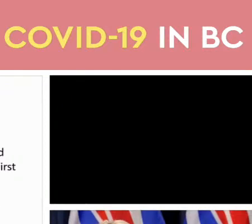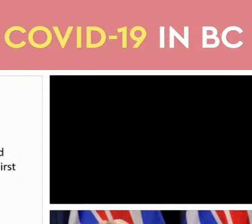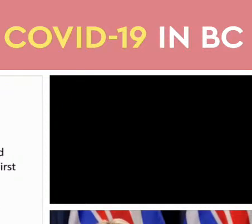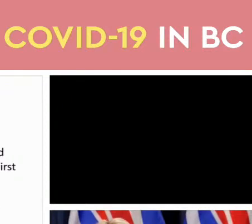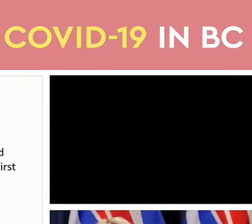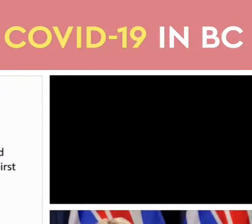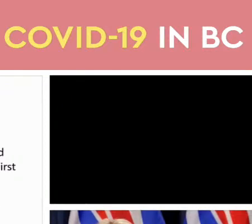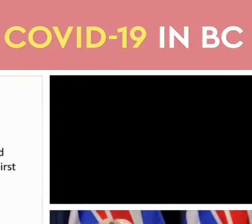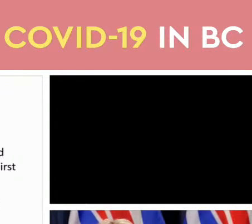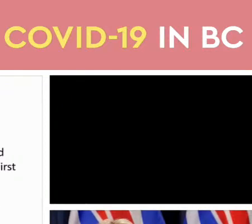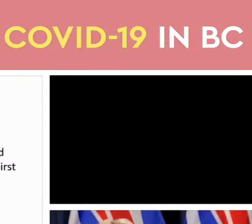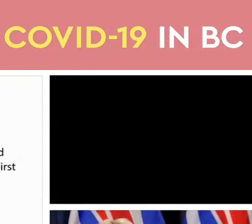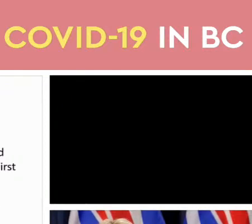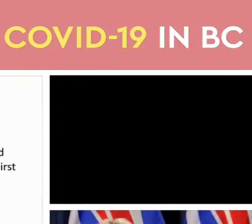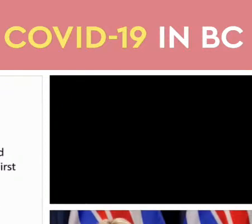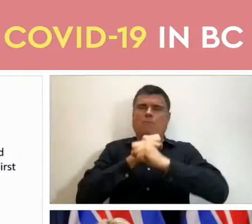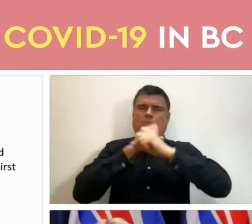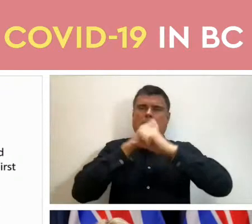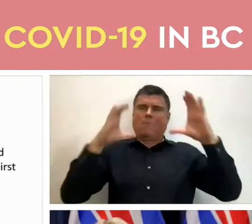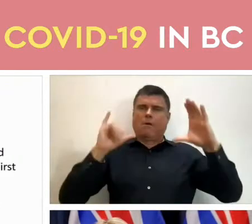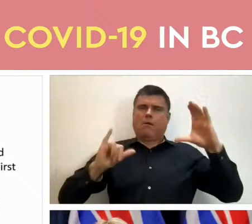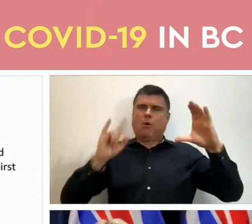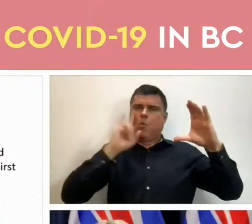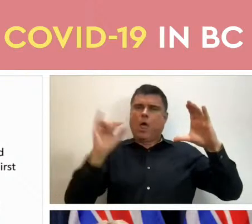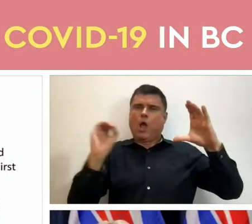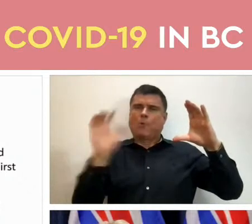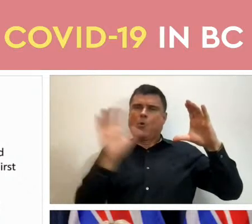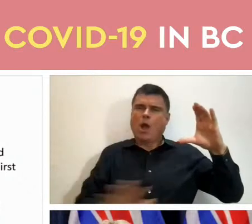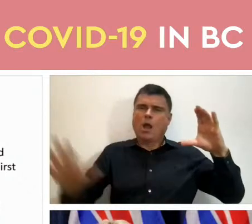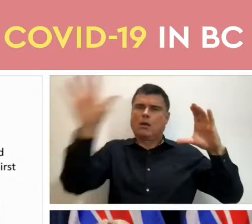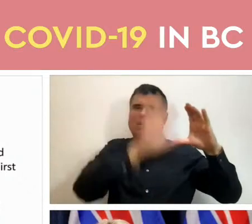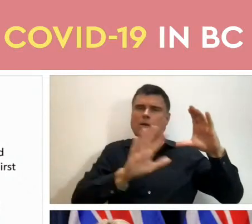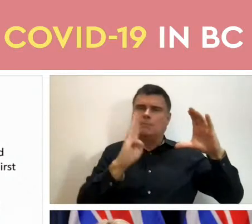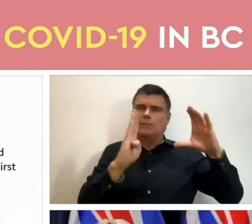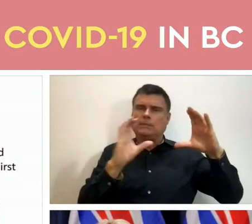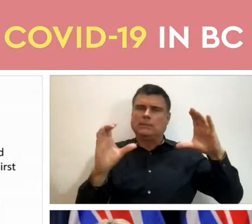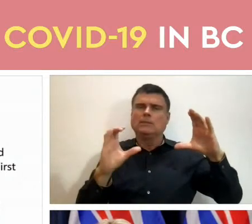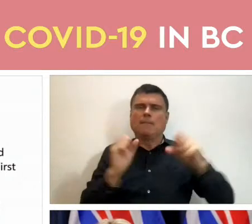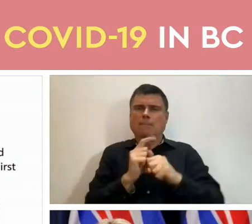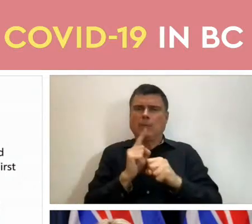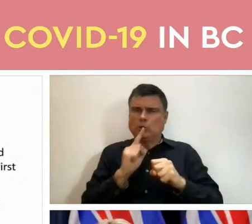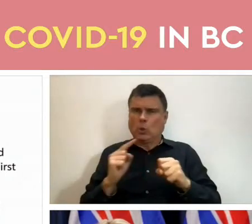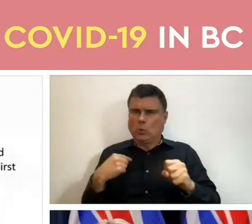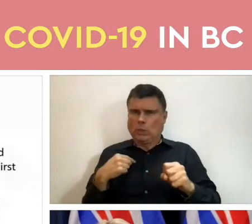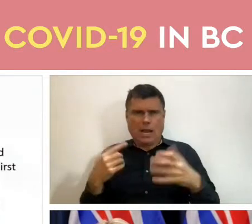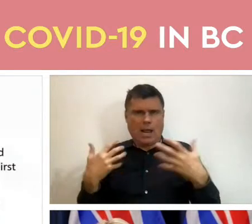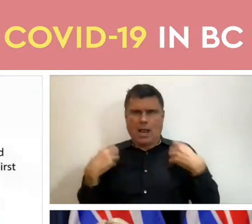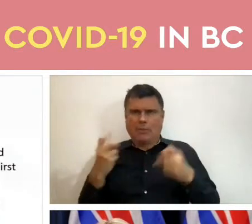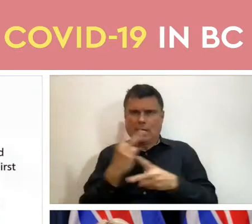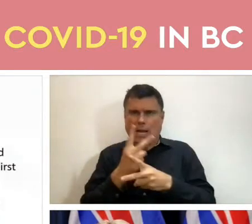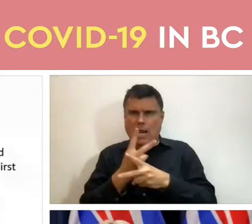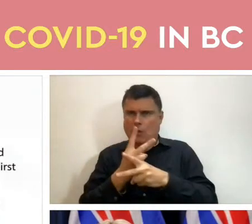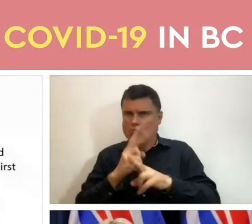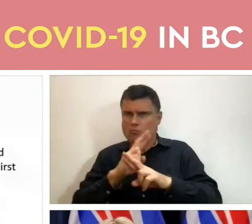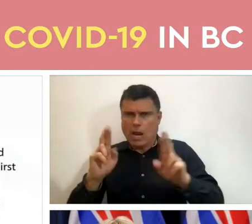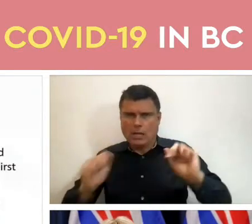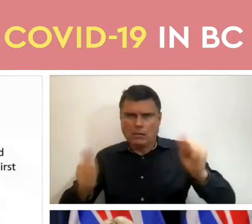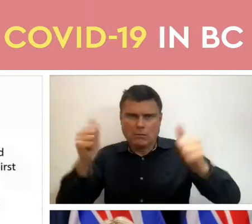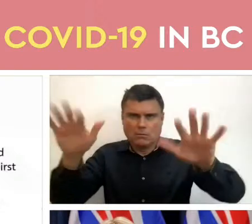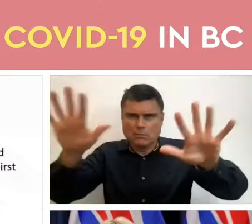have the health care resources to keep our health care system functioning.